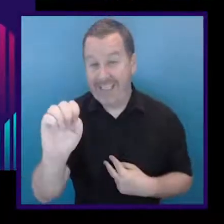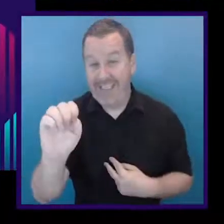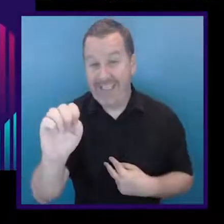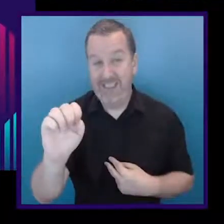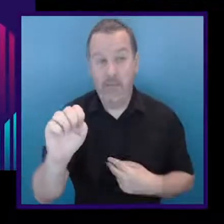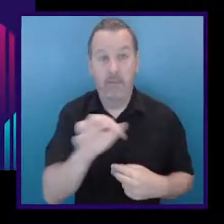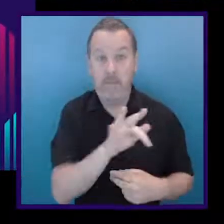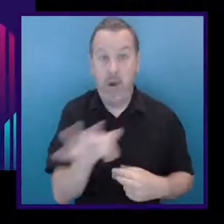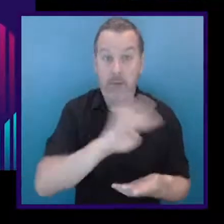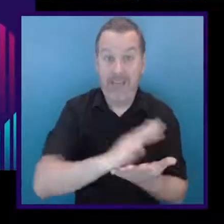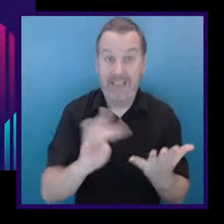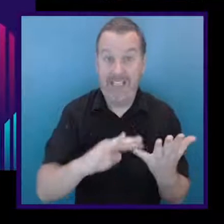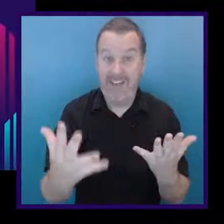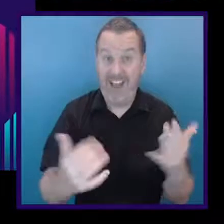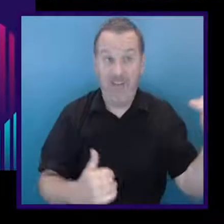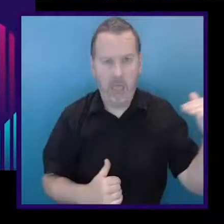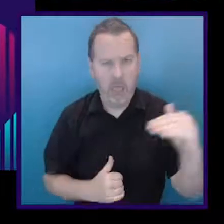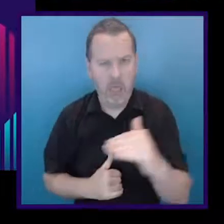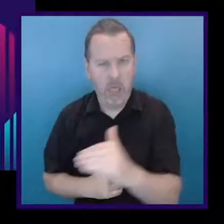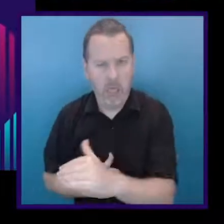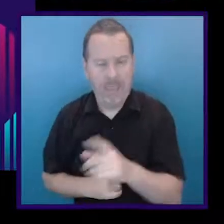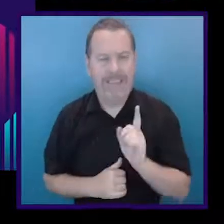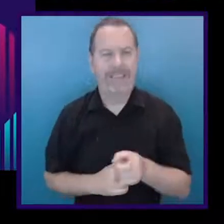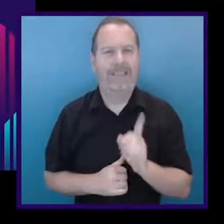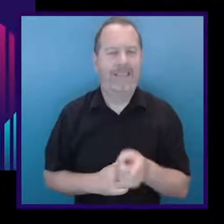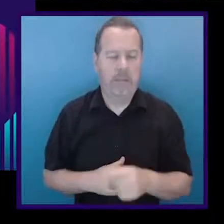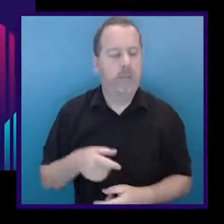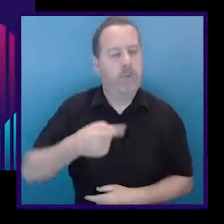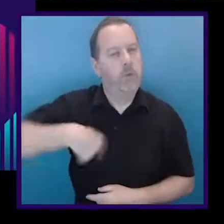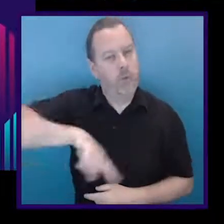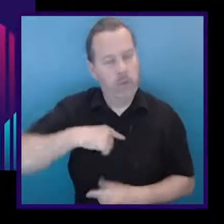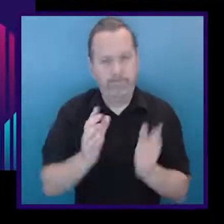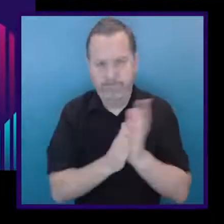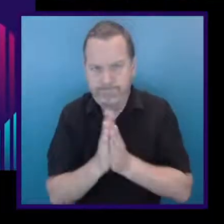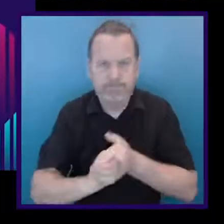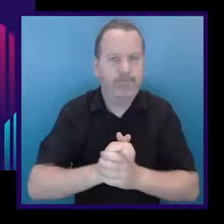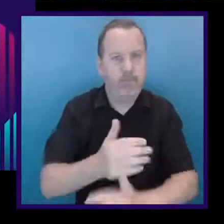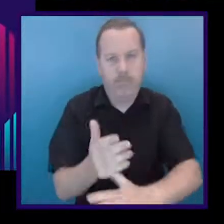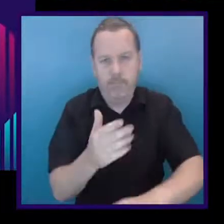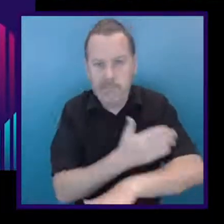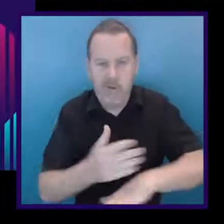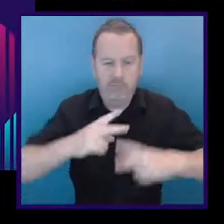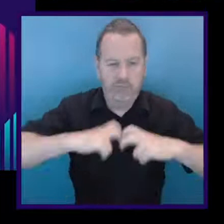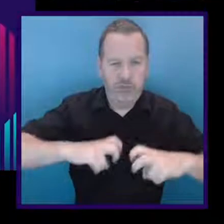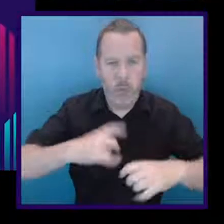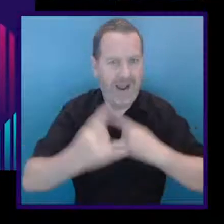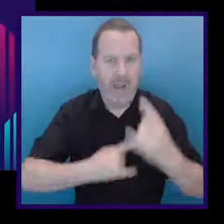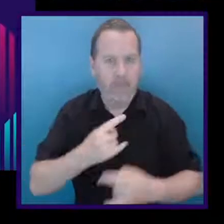1995 that we seT by looking at our research for what's currently happening in Northern Ireland in 2021.